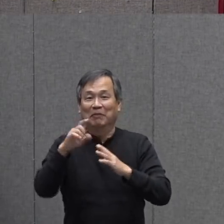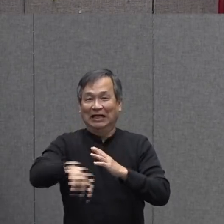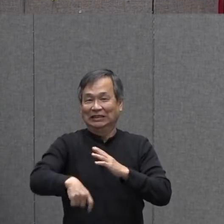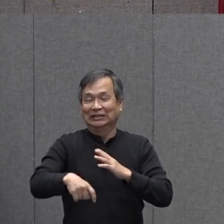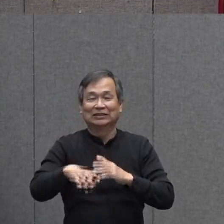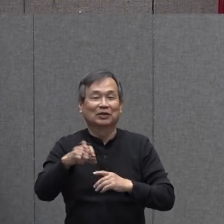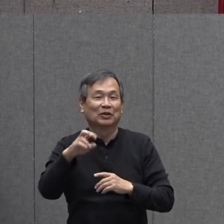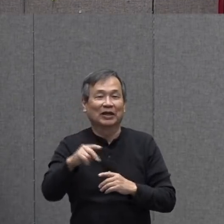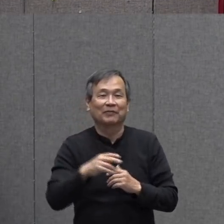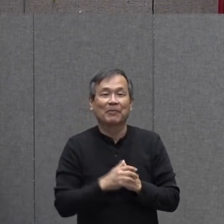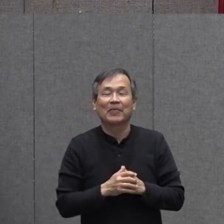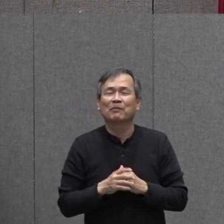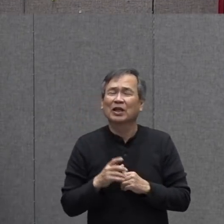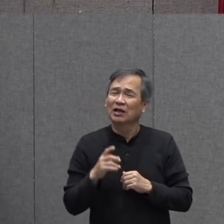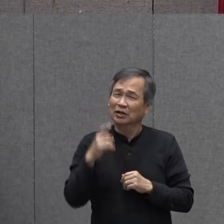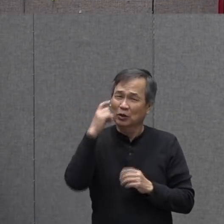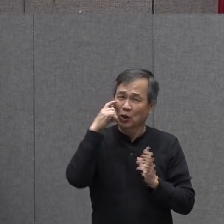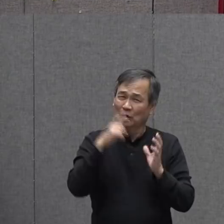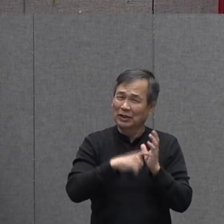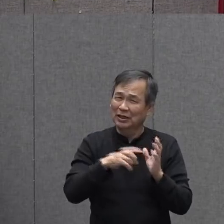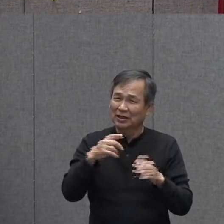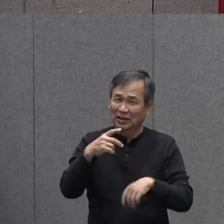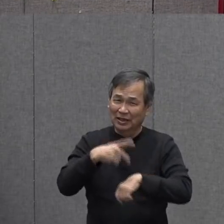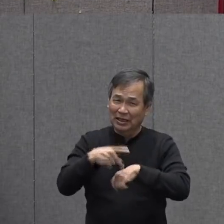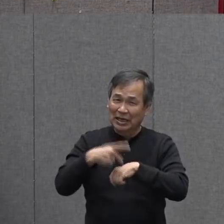And then it has this plastic clear piece